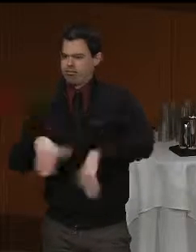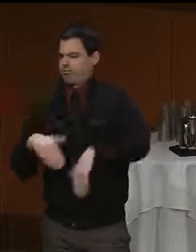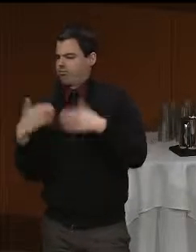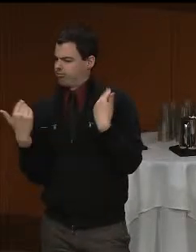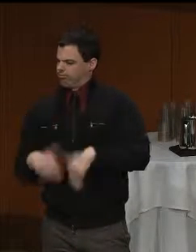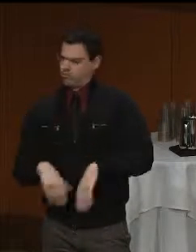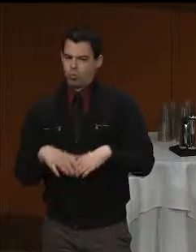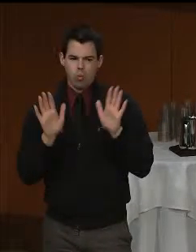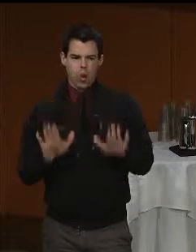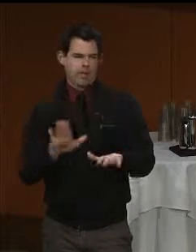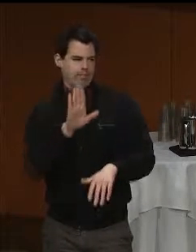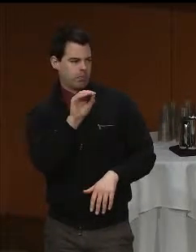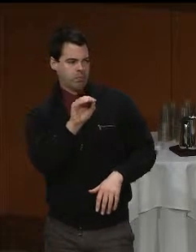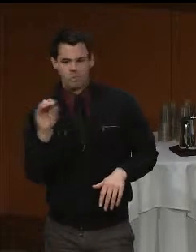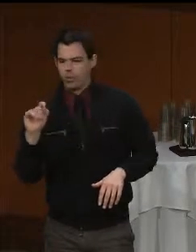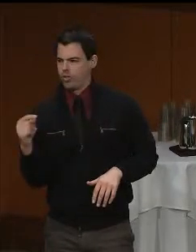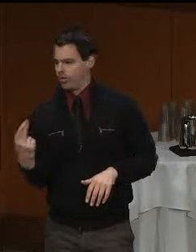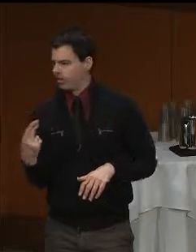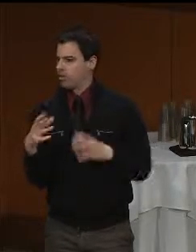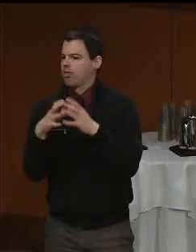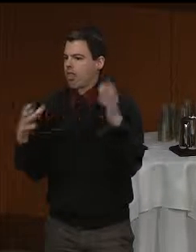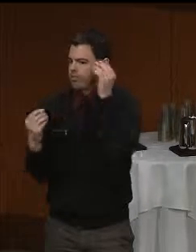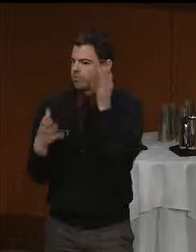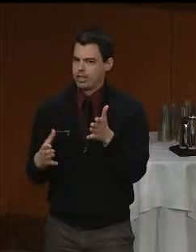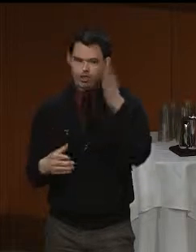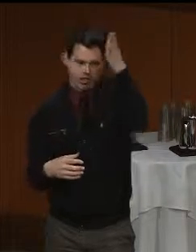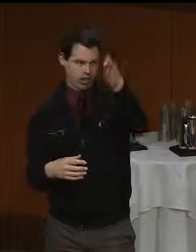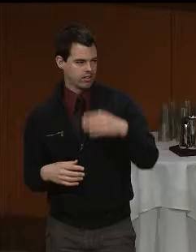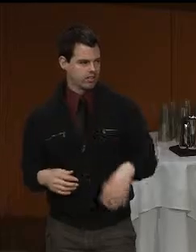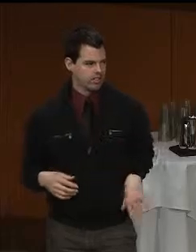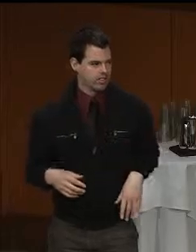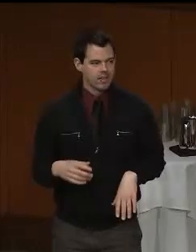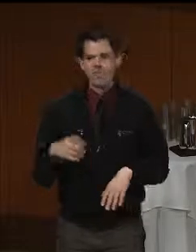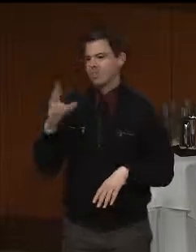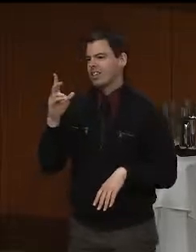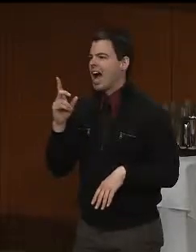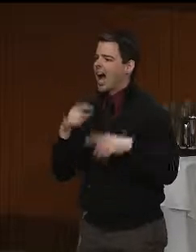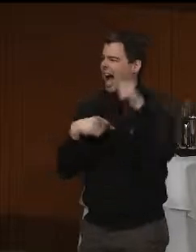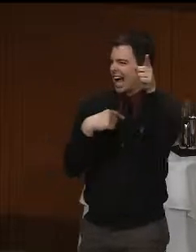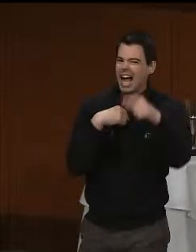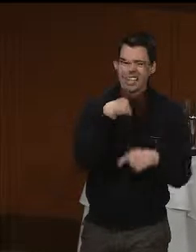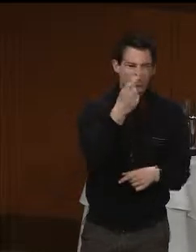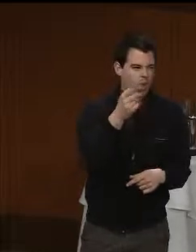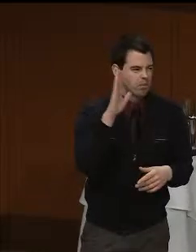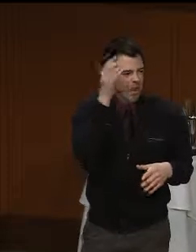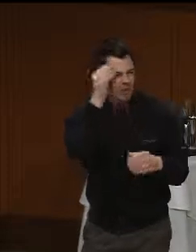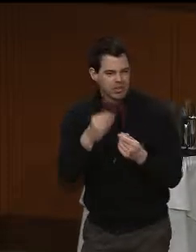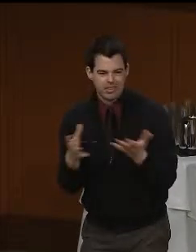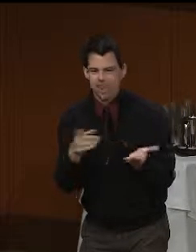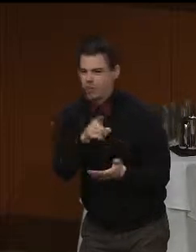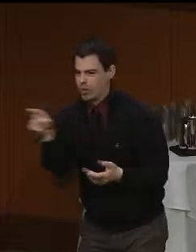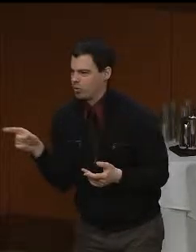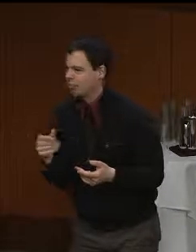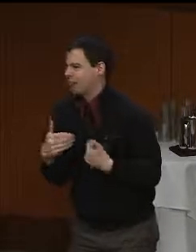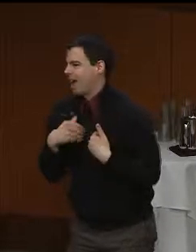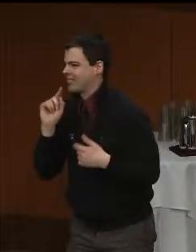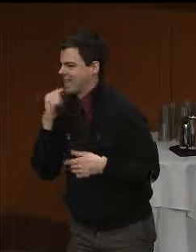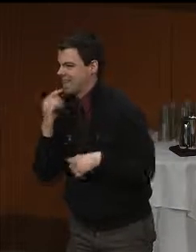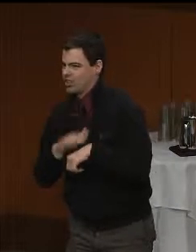information with you, and I did promise them I wouldn't say that there was candy on the table. Oops I'm sorry did I do that?